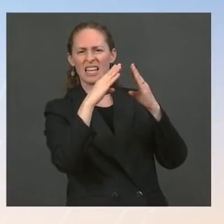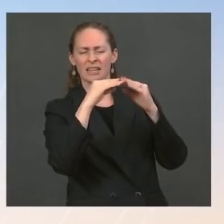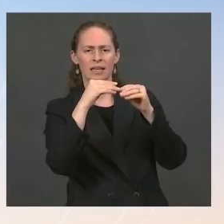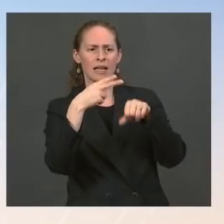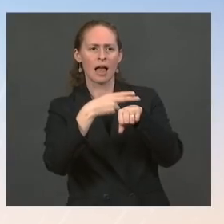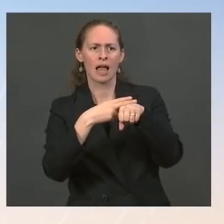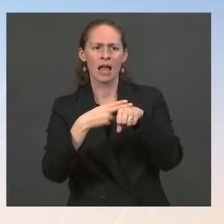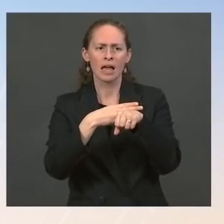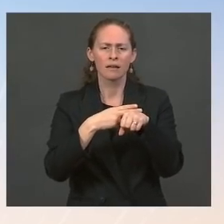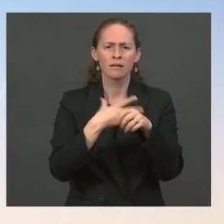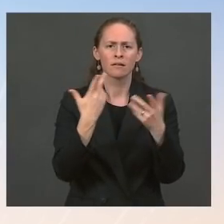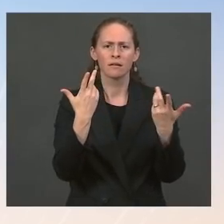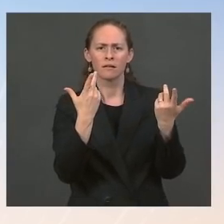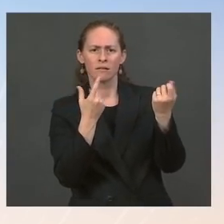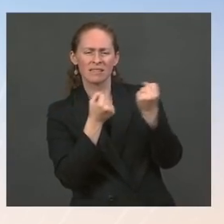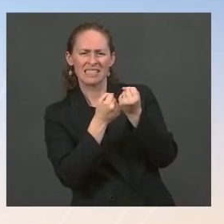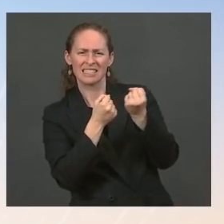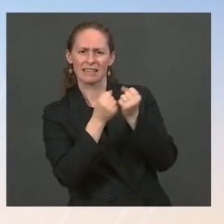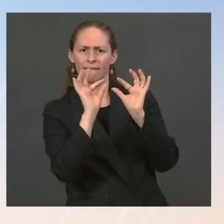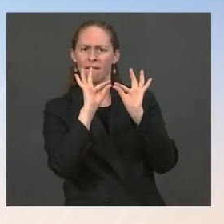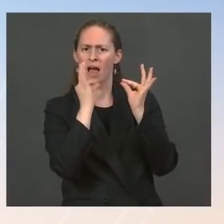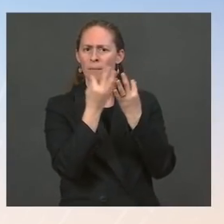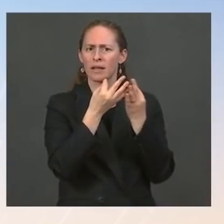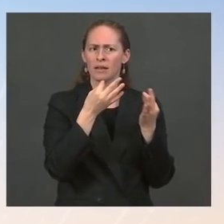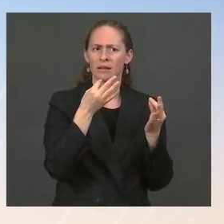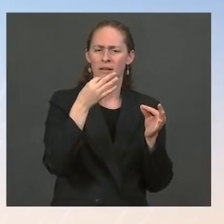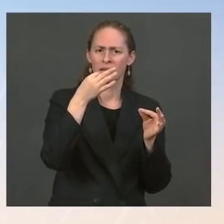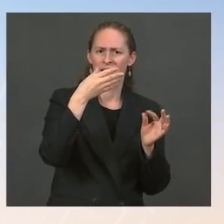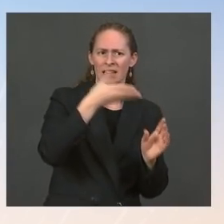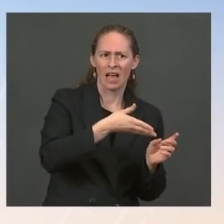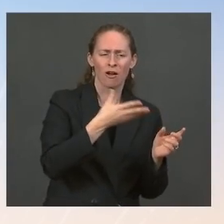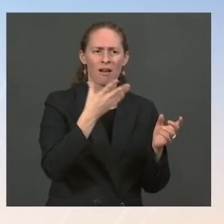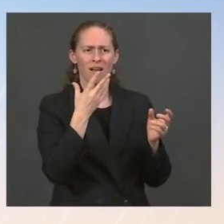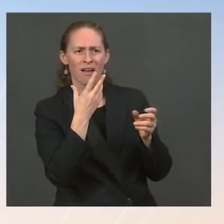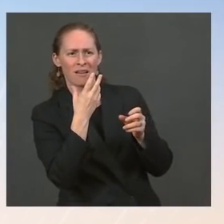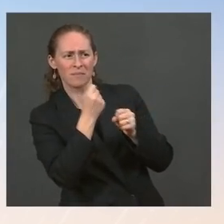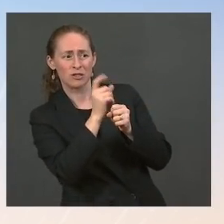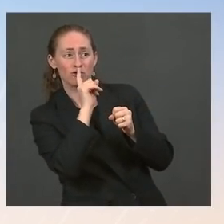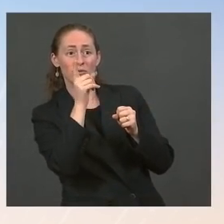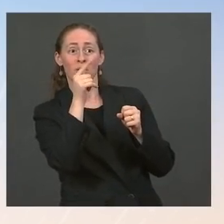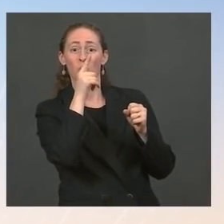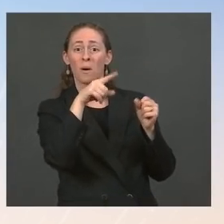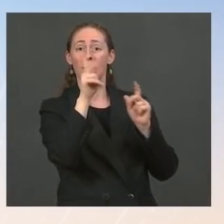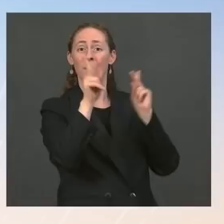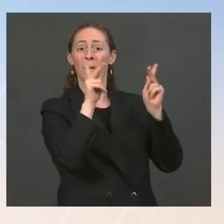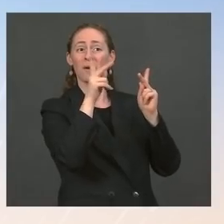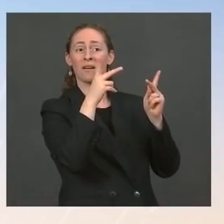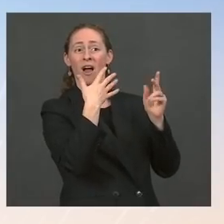and also working to get the U.S. citizens involved to safety. But I don't have any additional details at this point. The Press: And then just -- >> Ms. Psaki: Oh, go ahead.